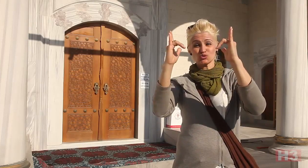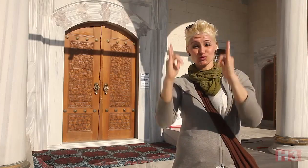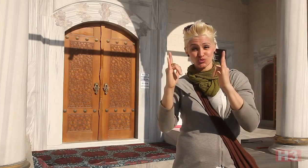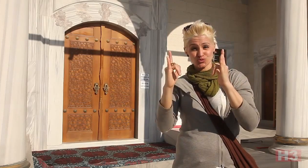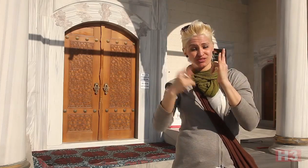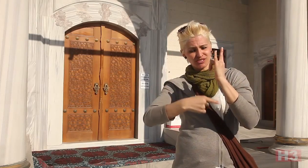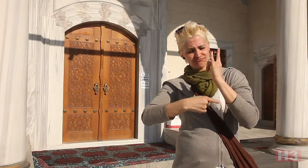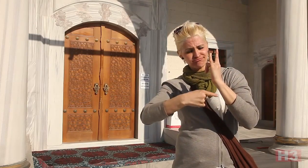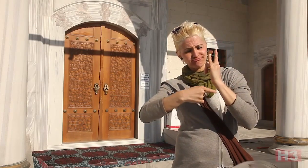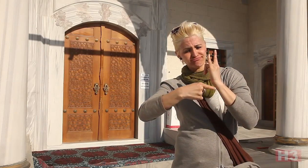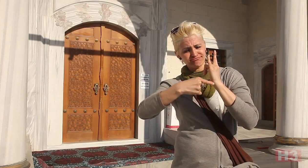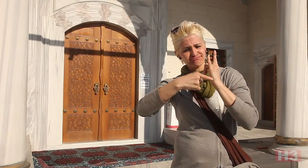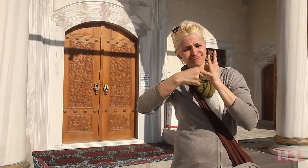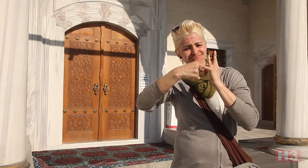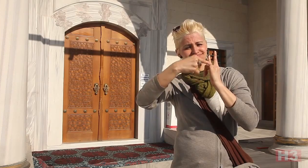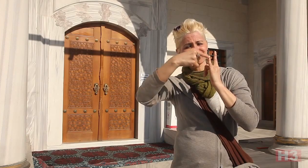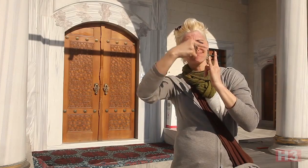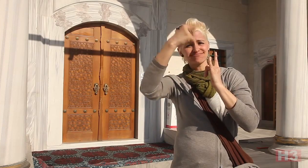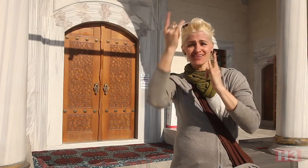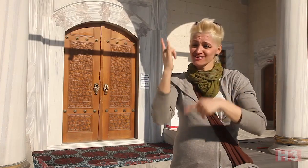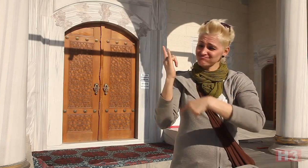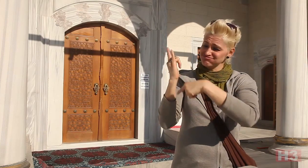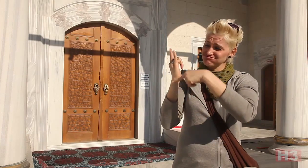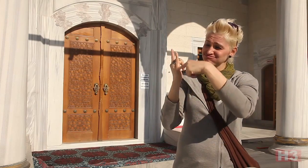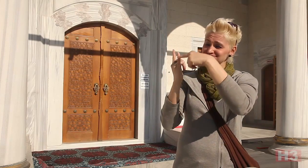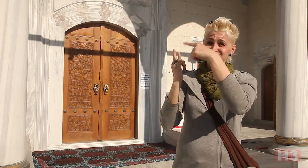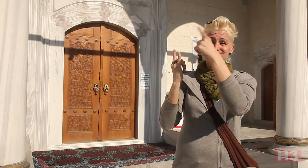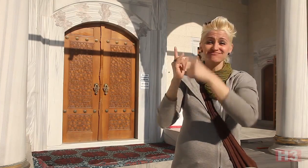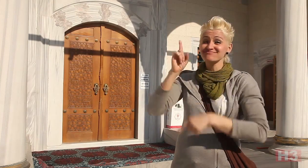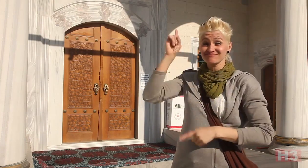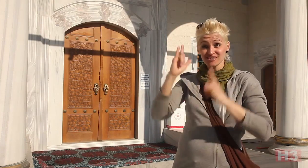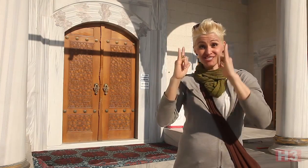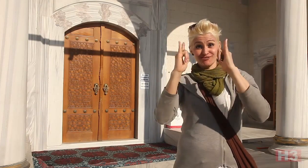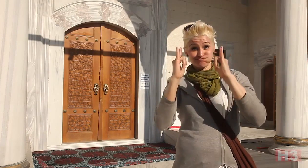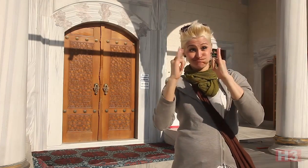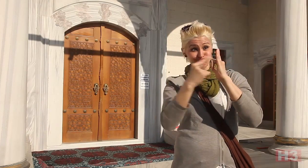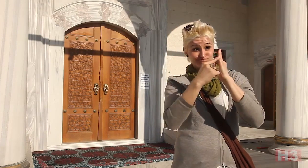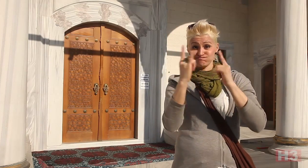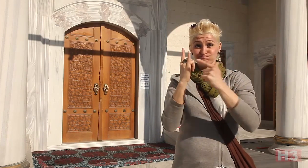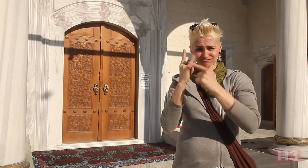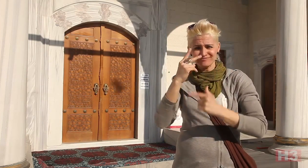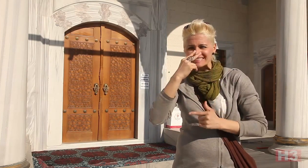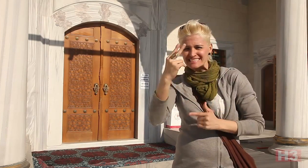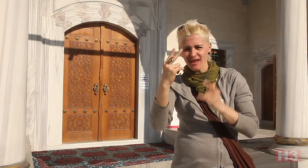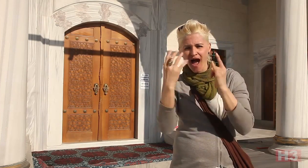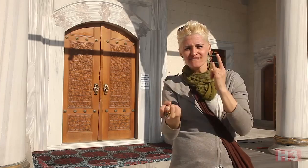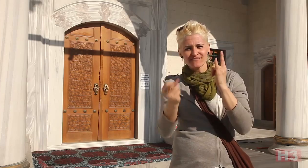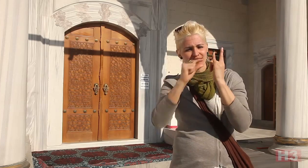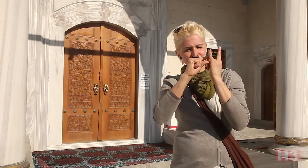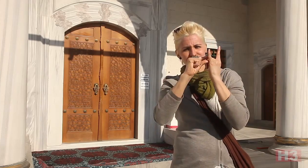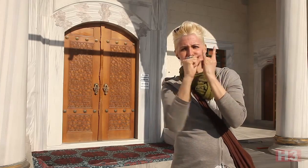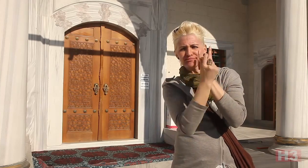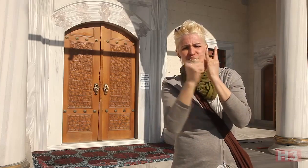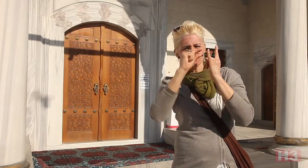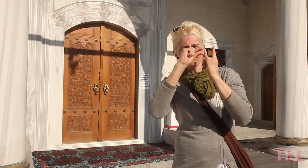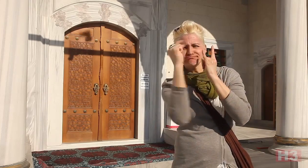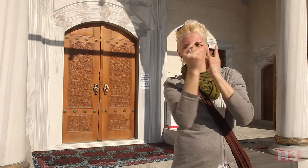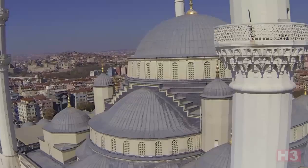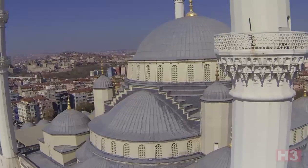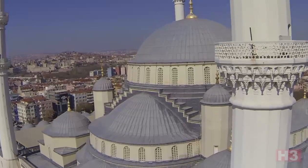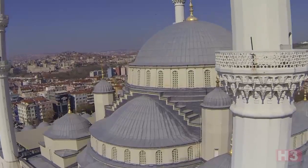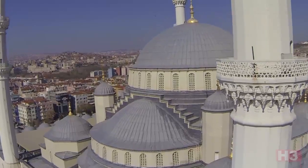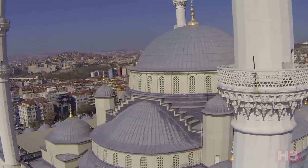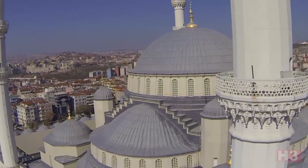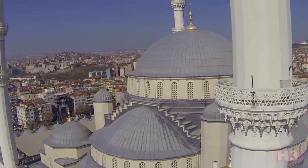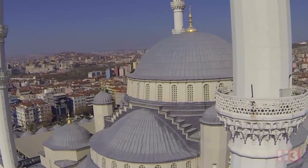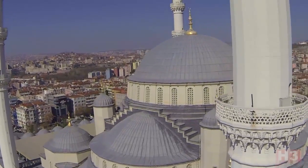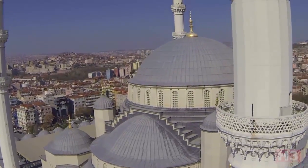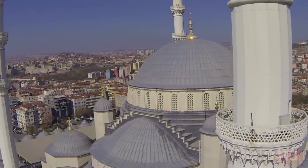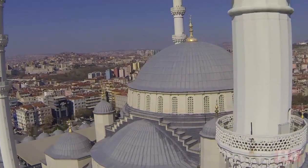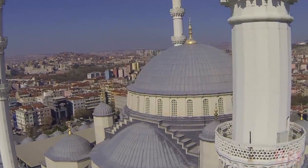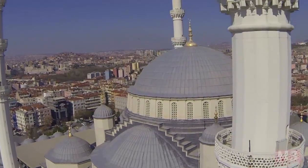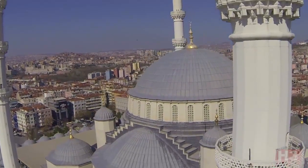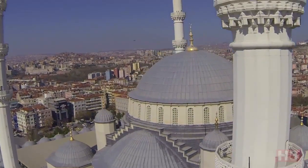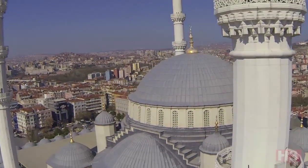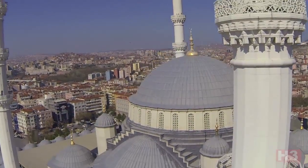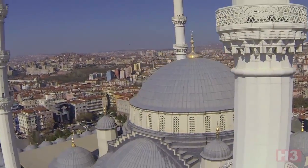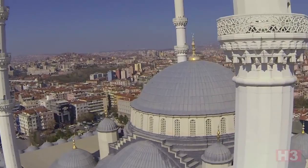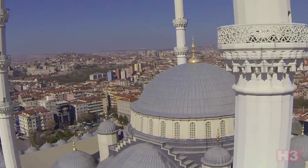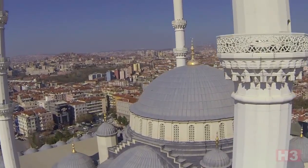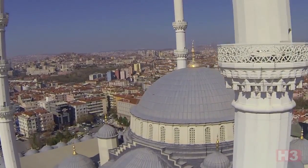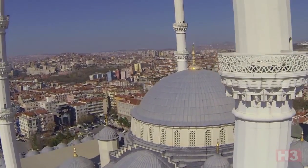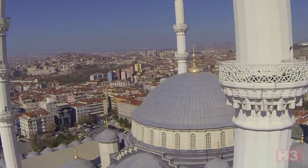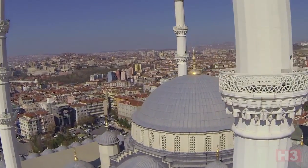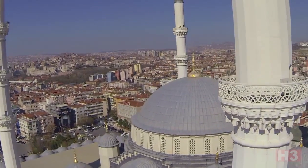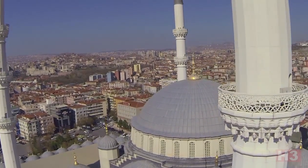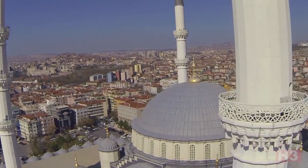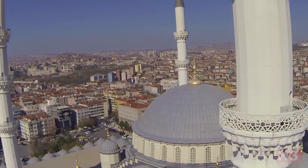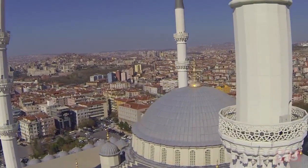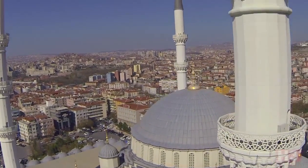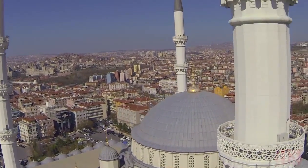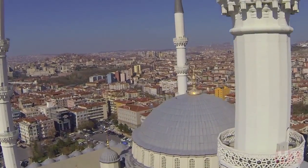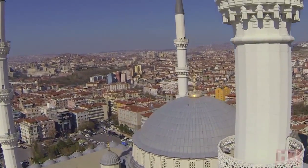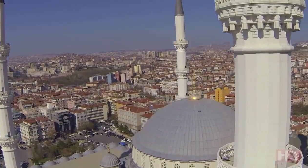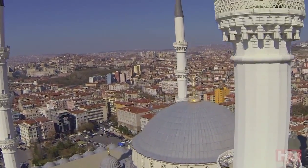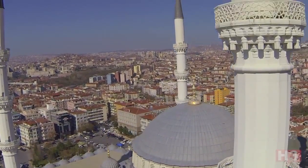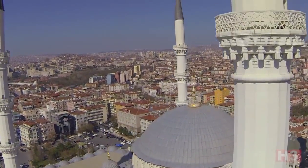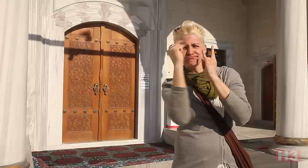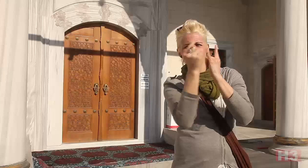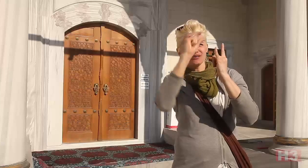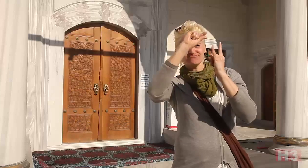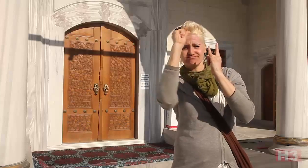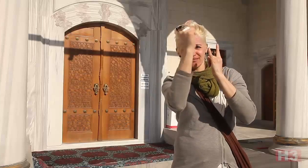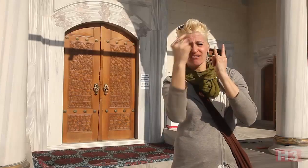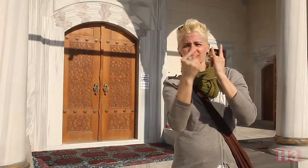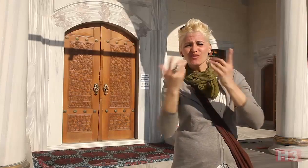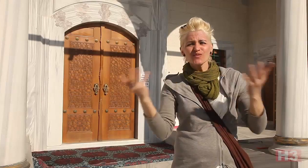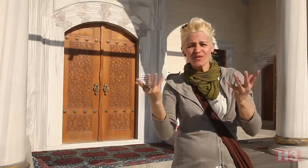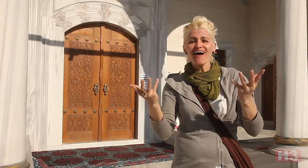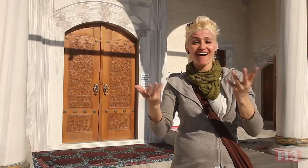The minarets of the mosque as you see it has an adhan around each one.